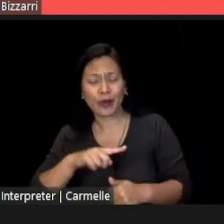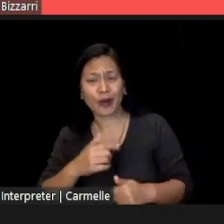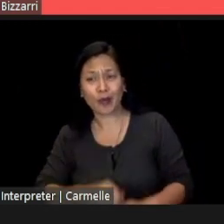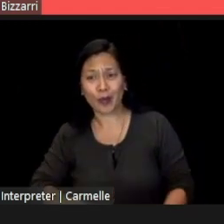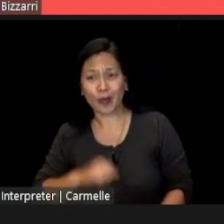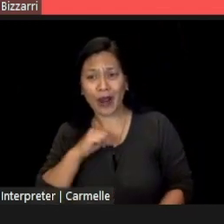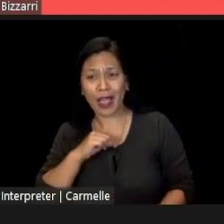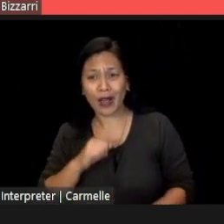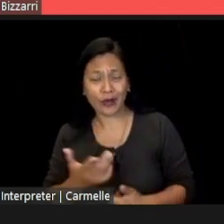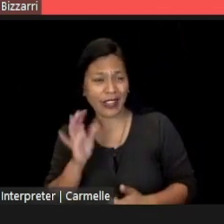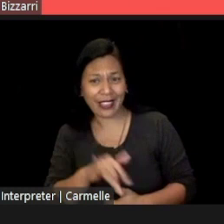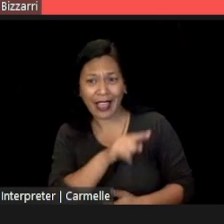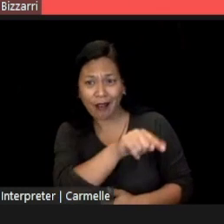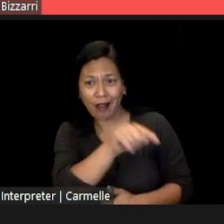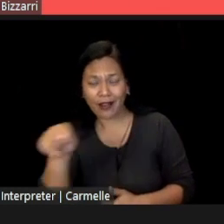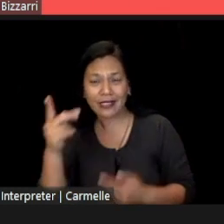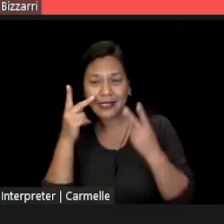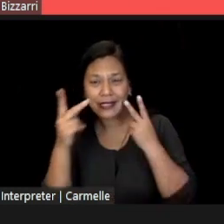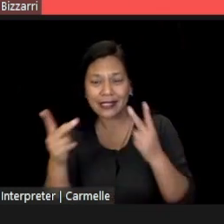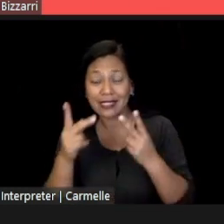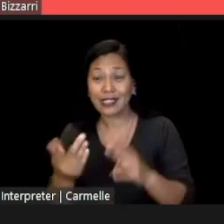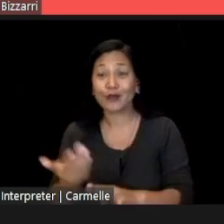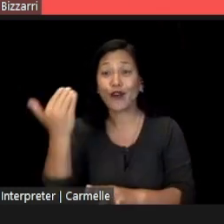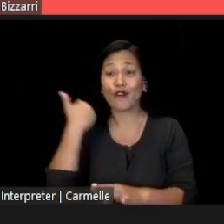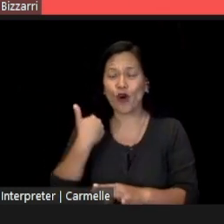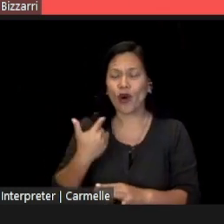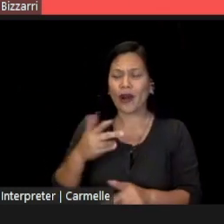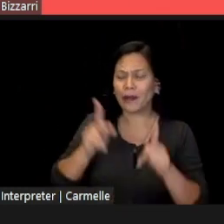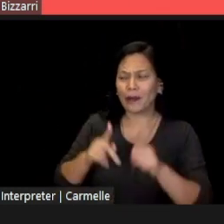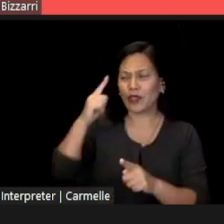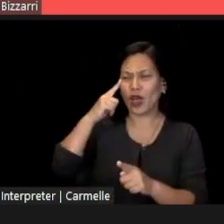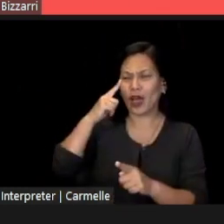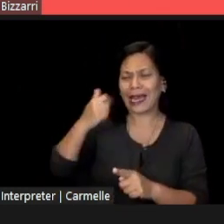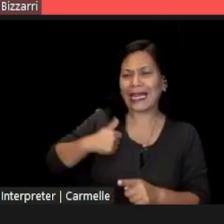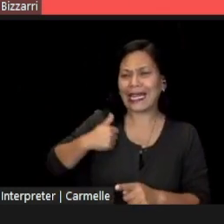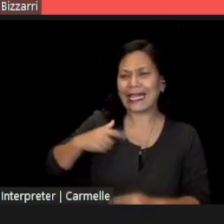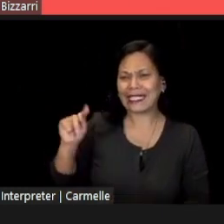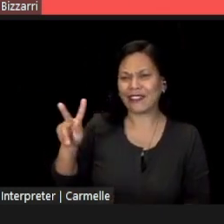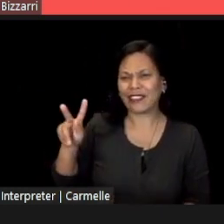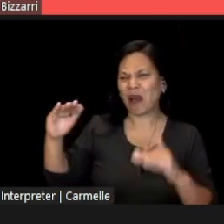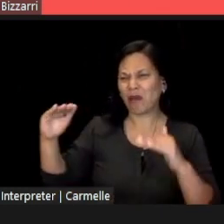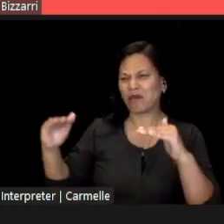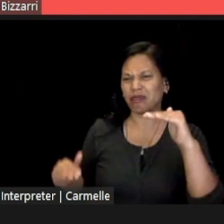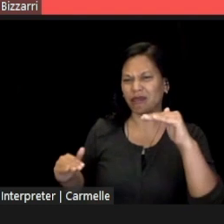Canada was this sequestered, you know, people associate the Canadian TV with lesser than, and I think right now, we're